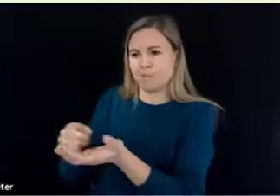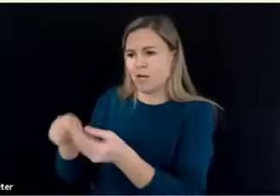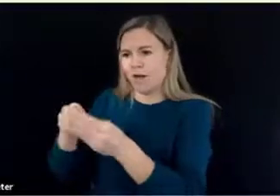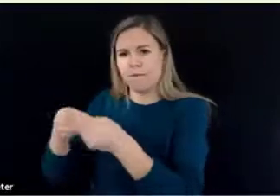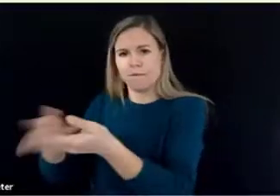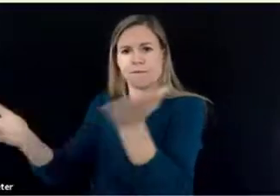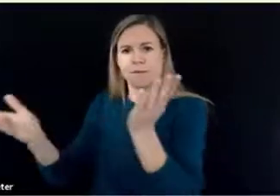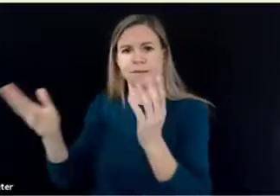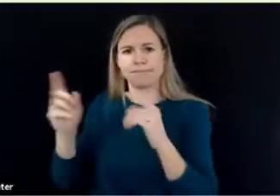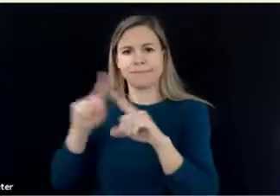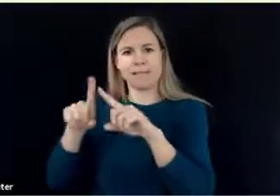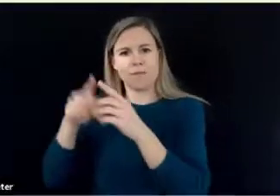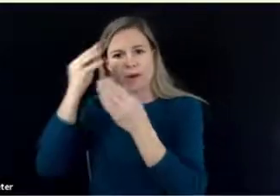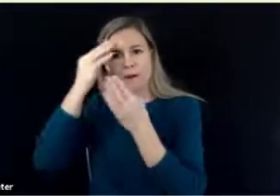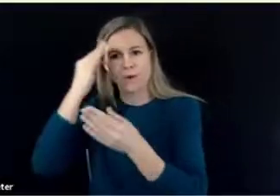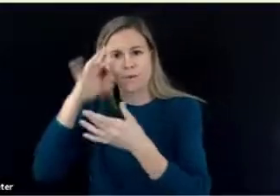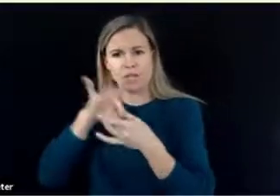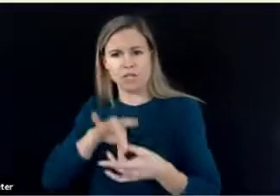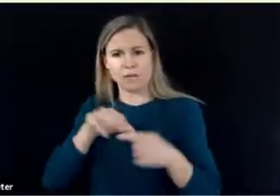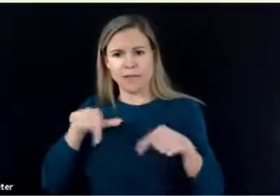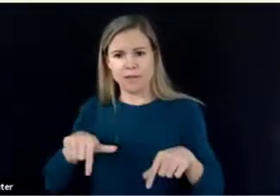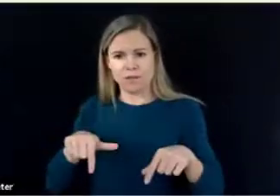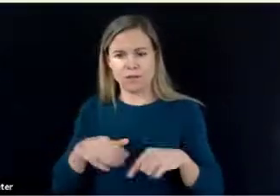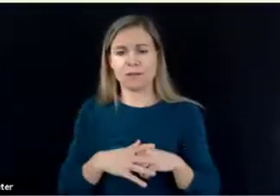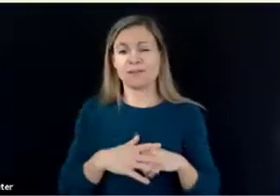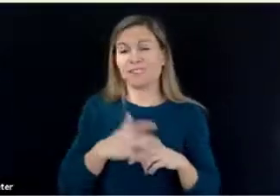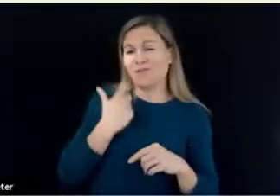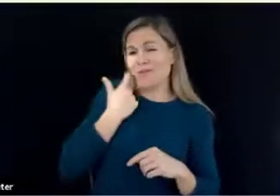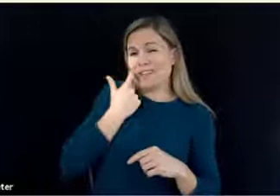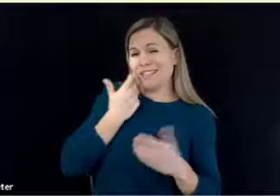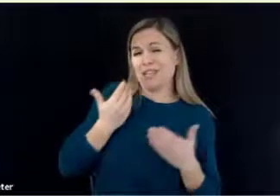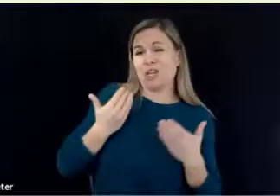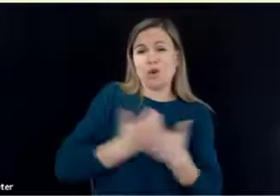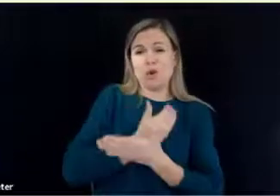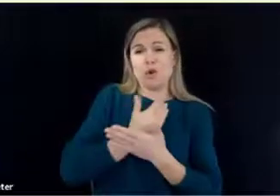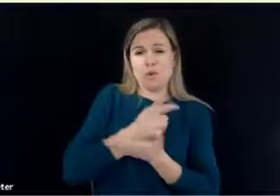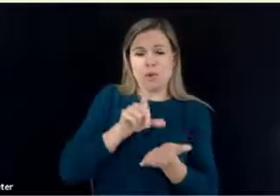We just recently had a brand new publishing of symptom prevalence,